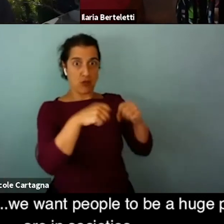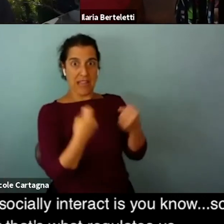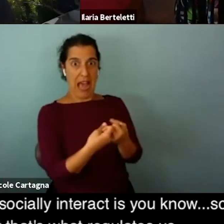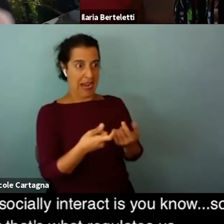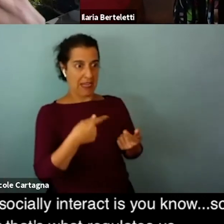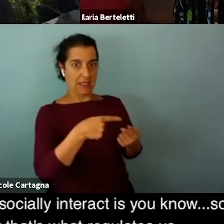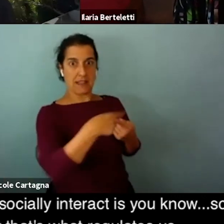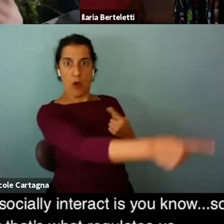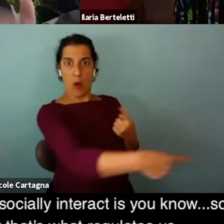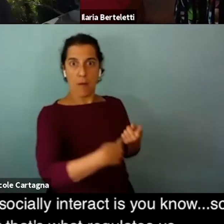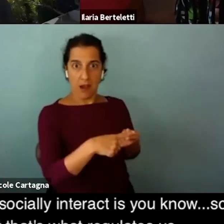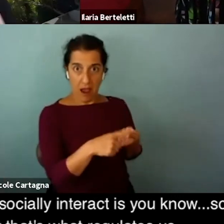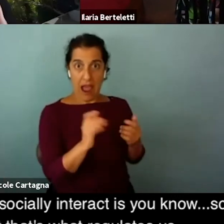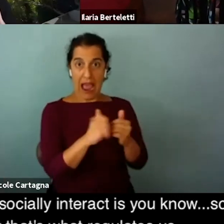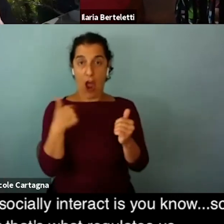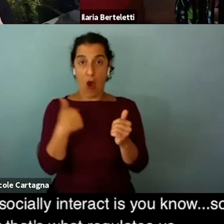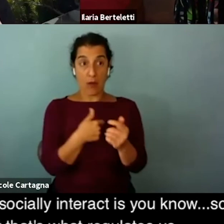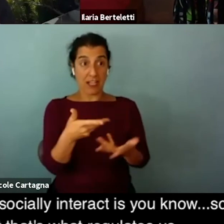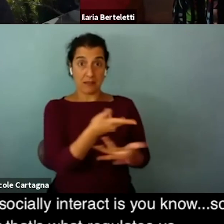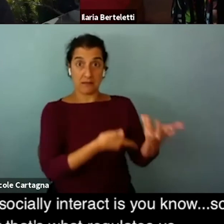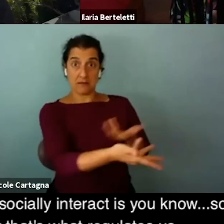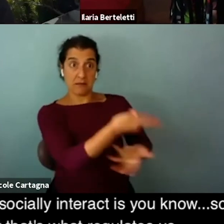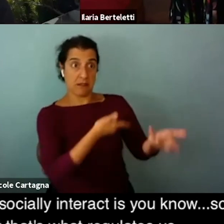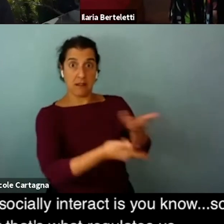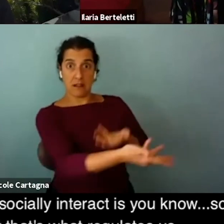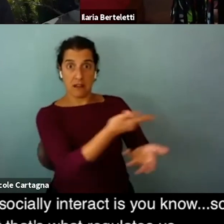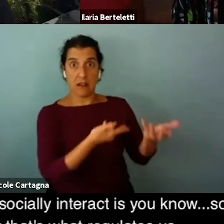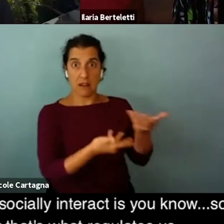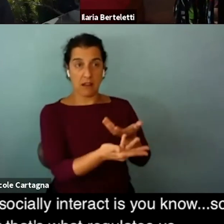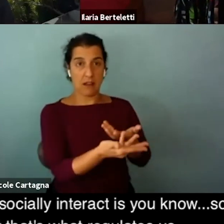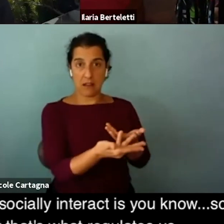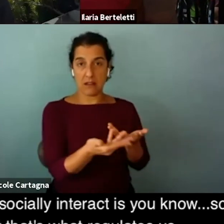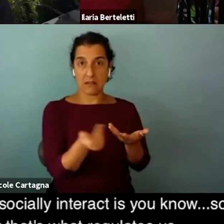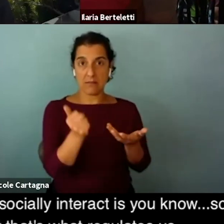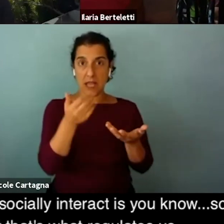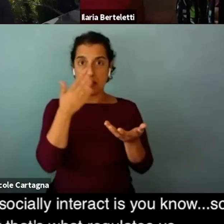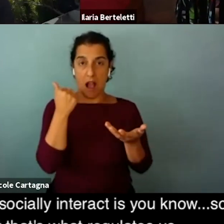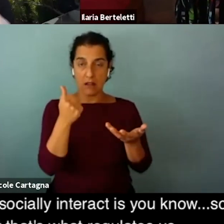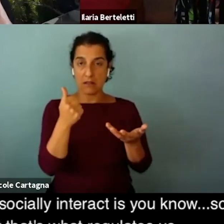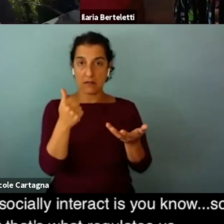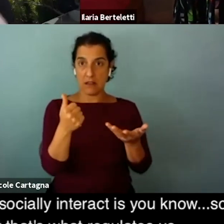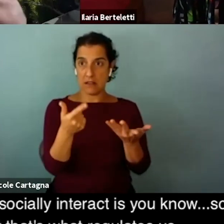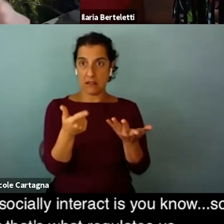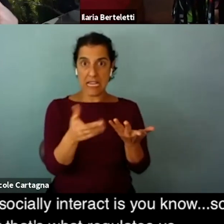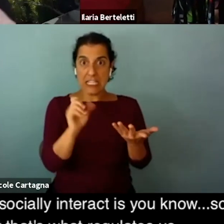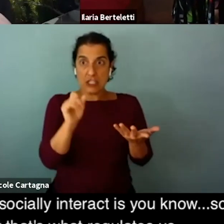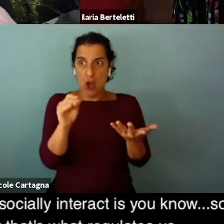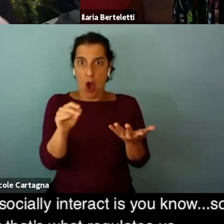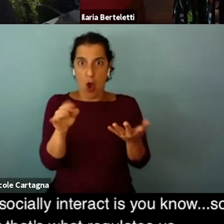the the way that we socially interact is is you know is is so critical but that's what regulates